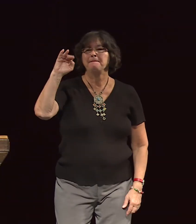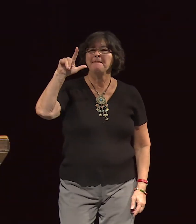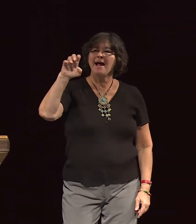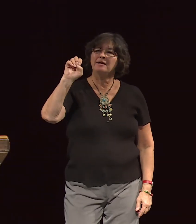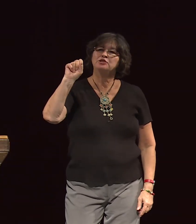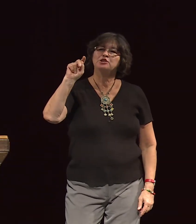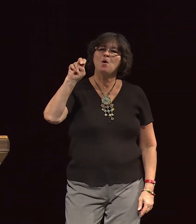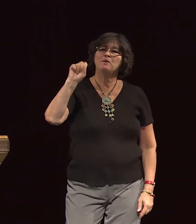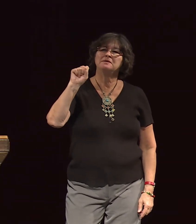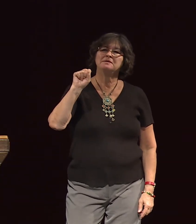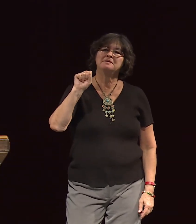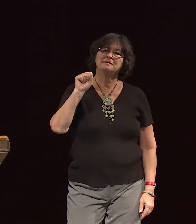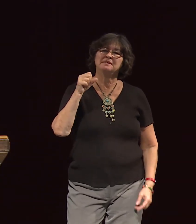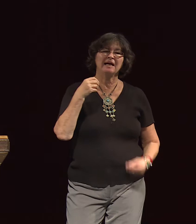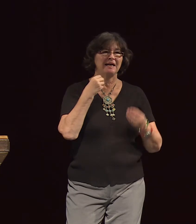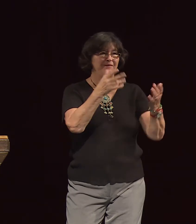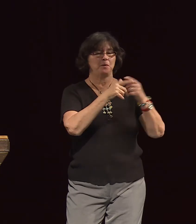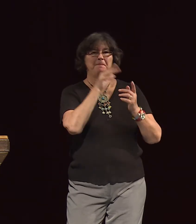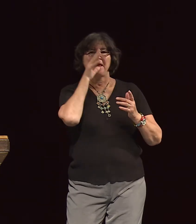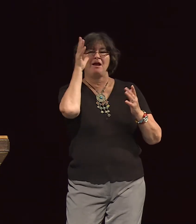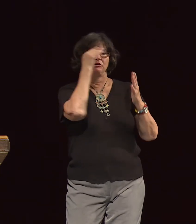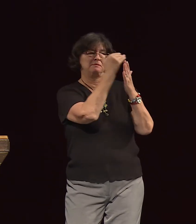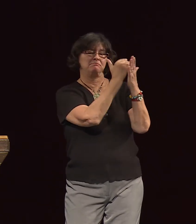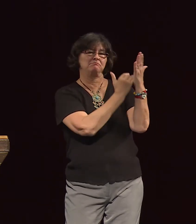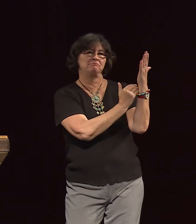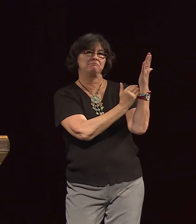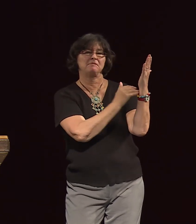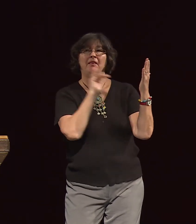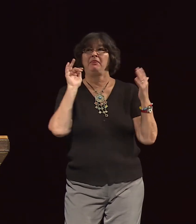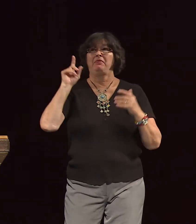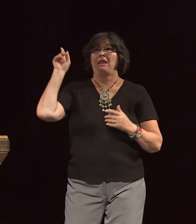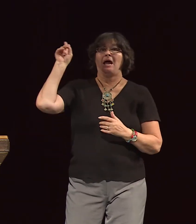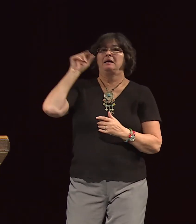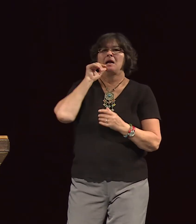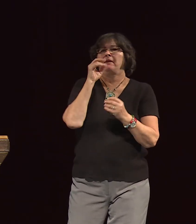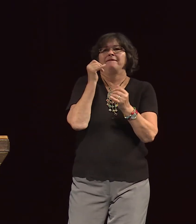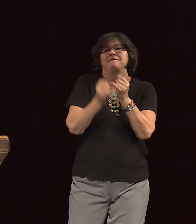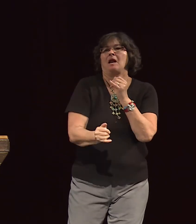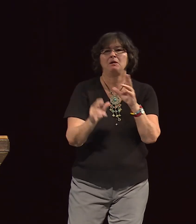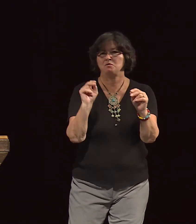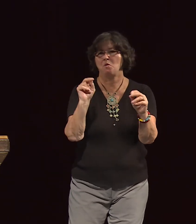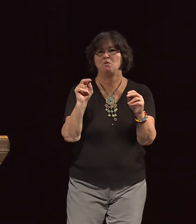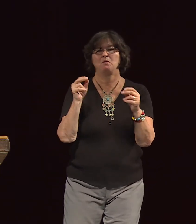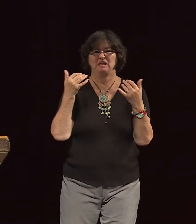These are the developmental milestones for language acquisition.